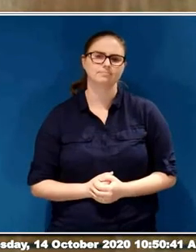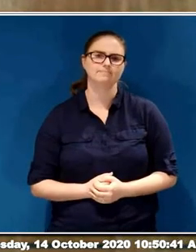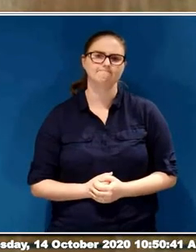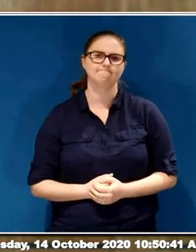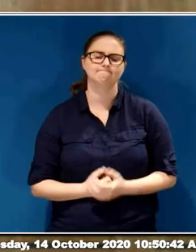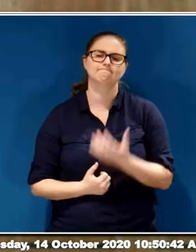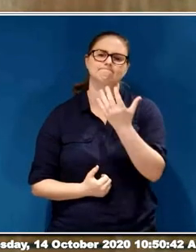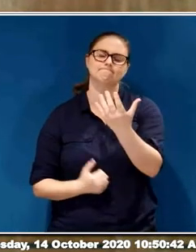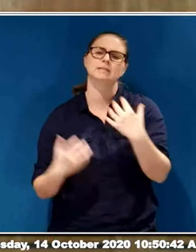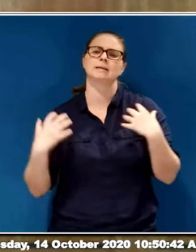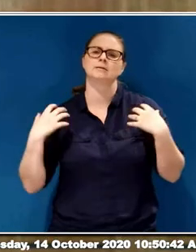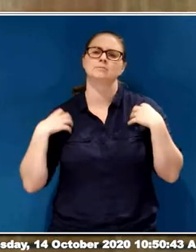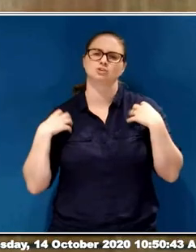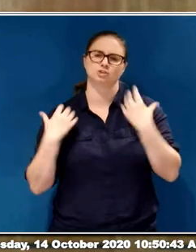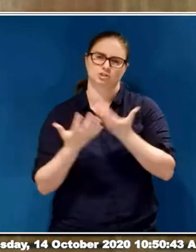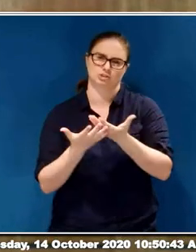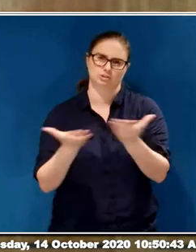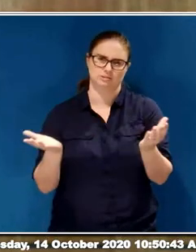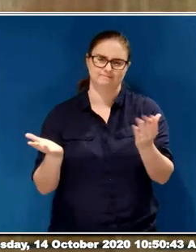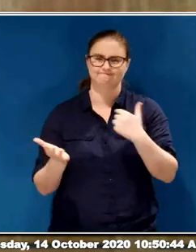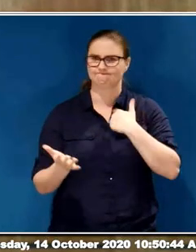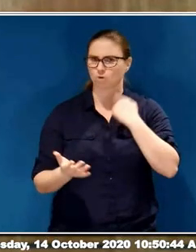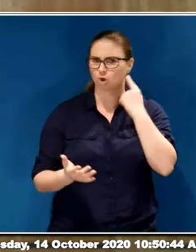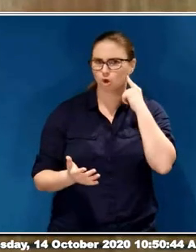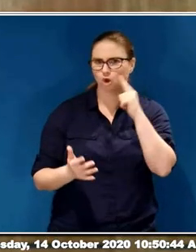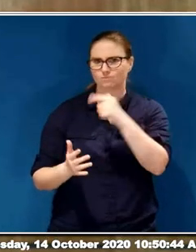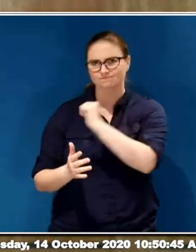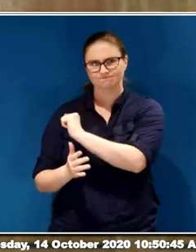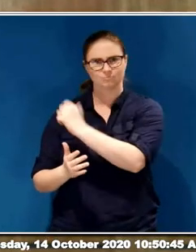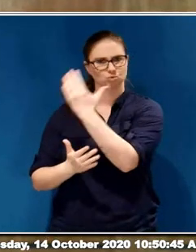perception of the plan, school plan not being followed.